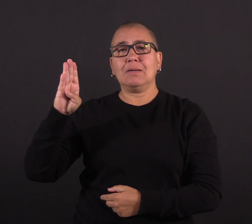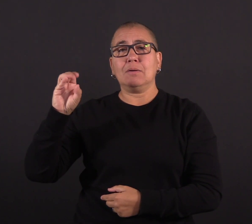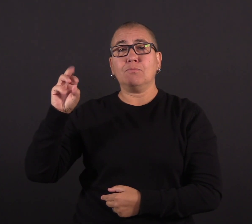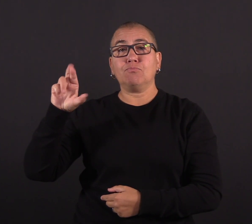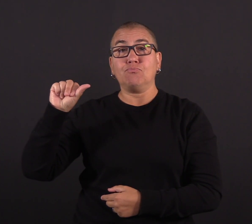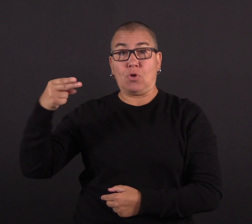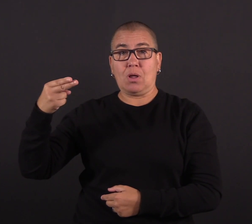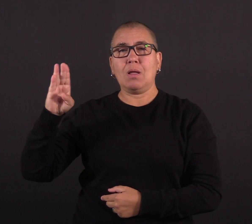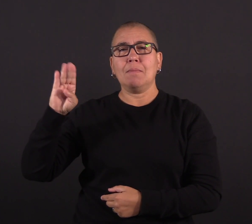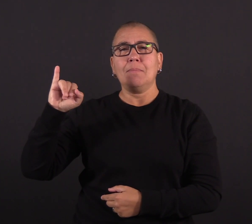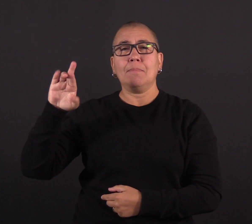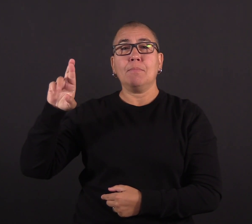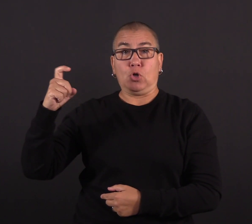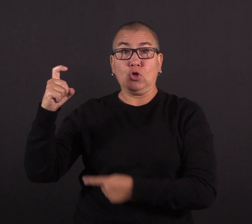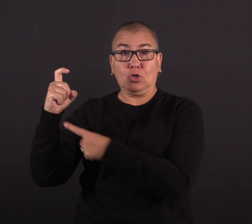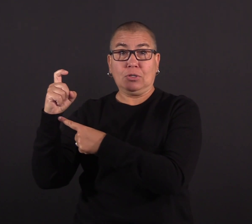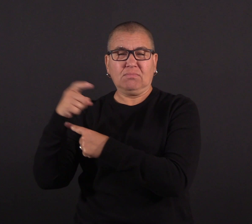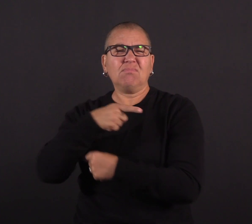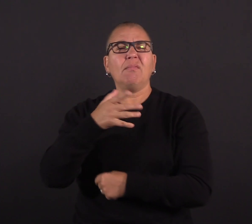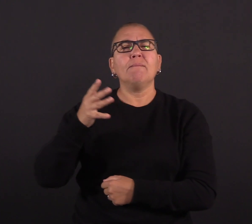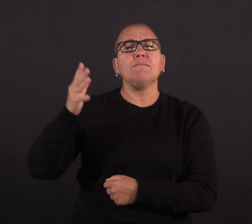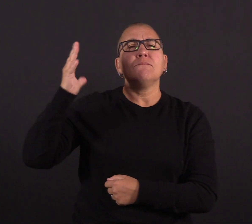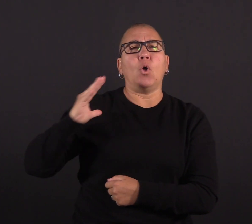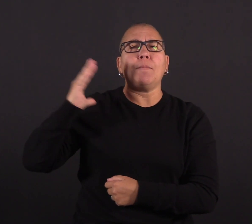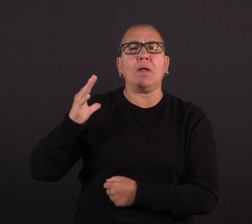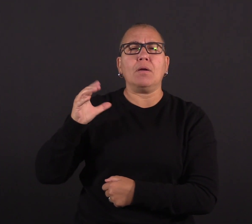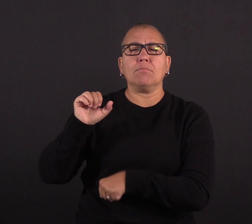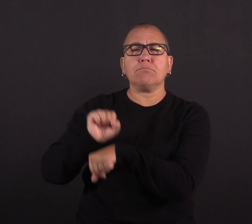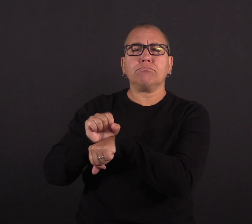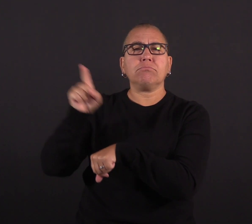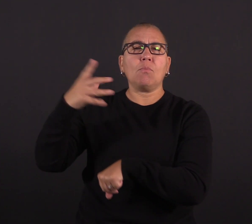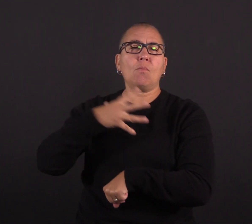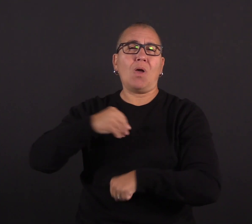The late summer Covid spike comes after a quiet year in which hospitalizations and